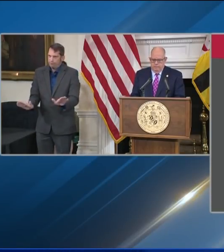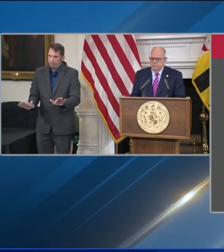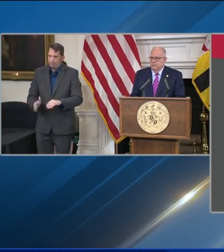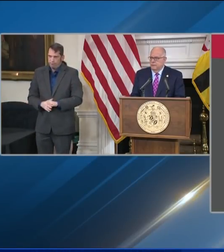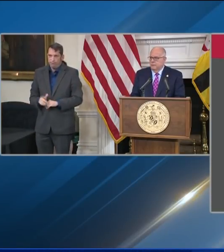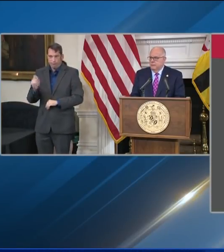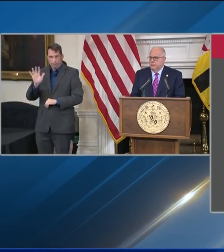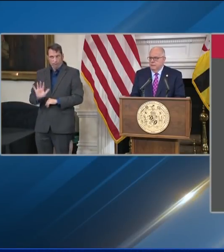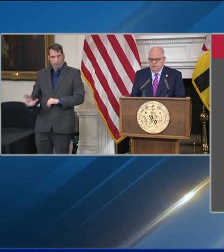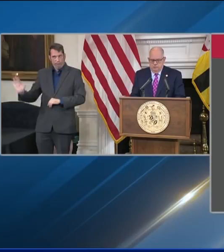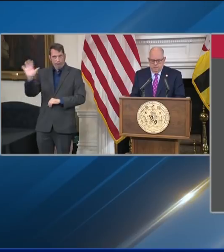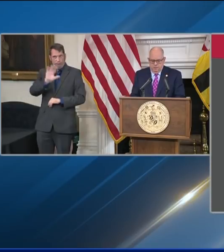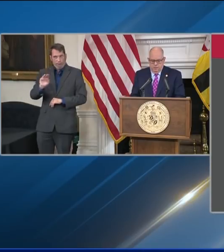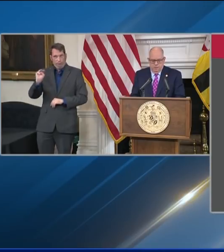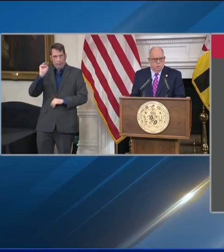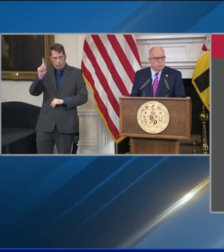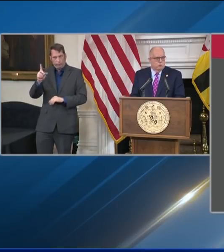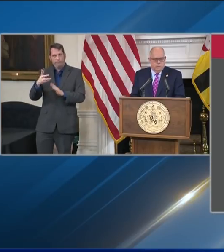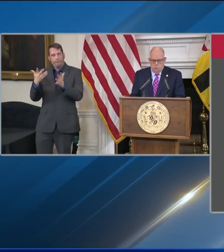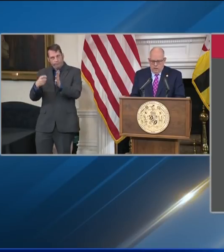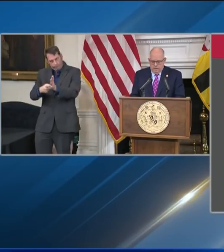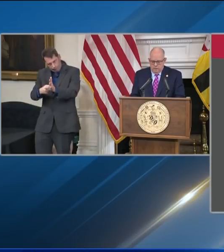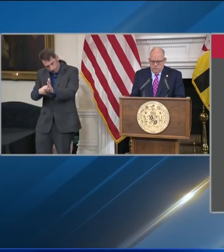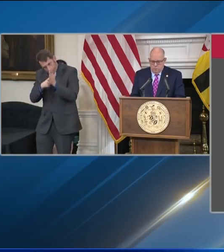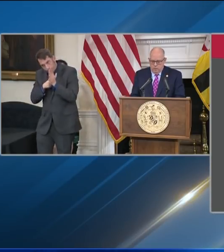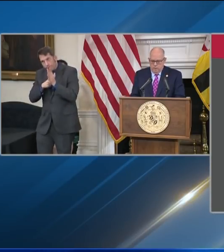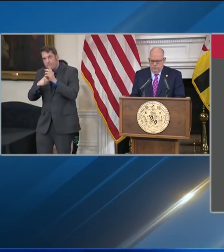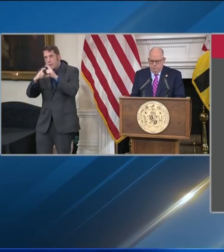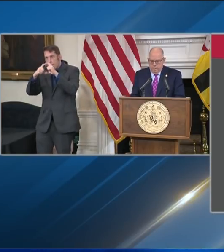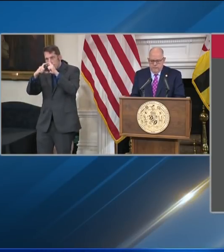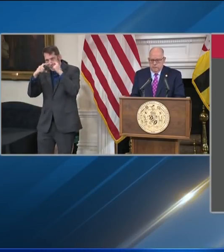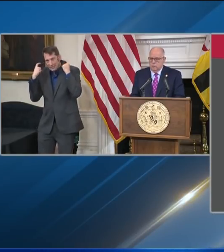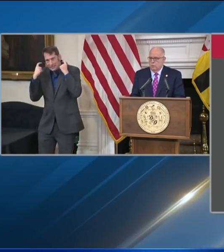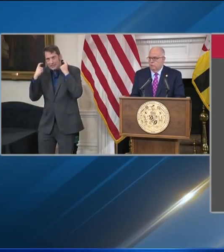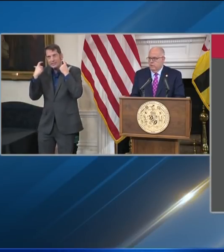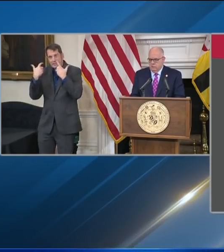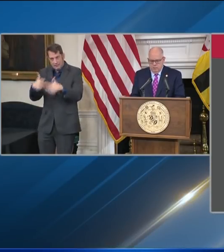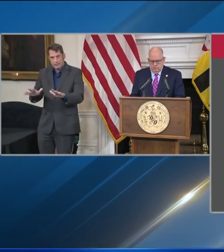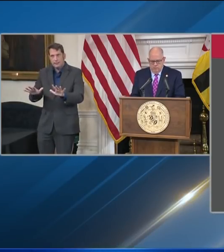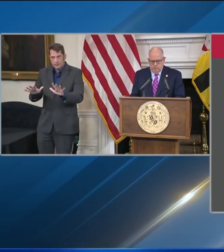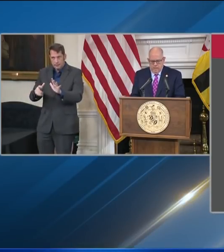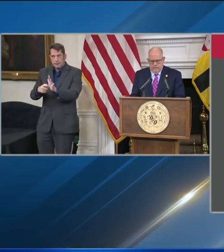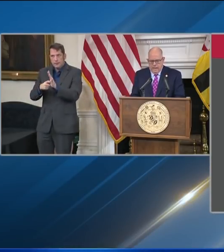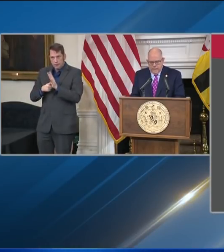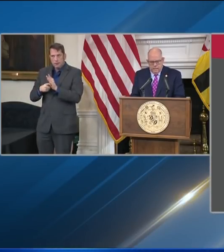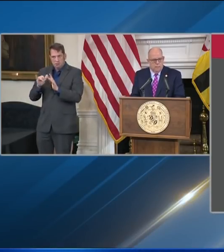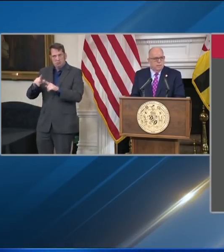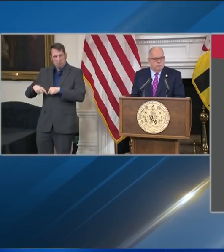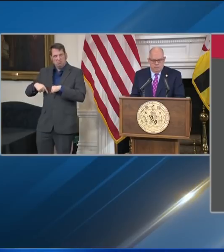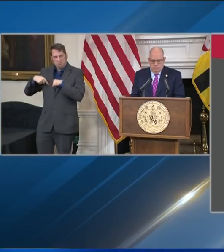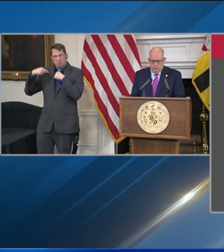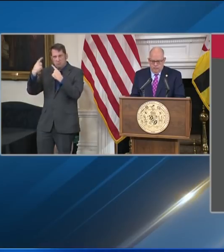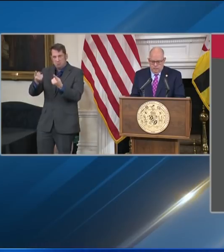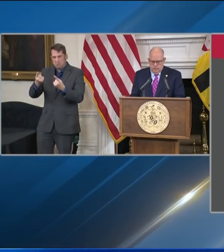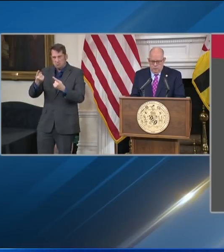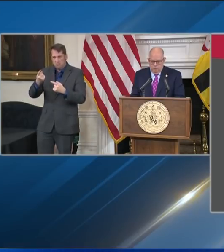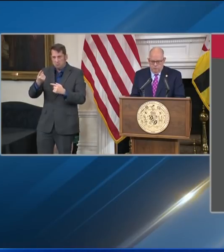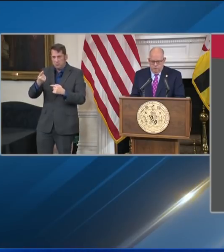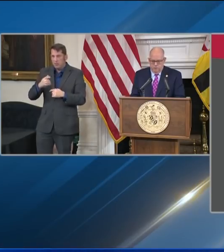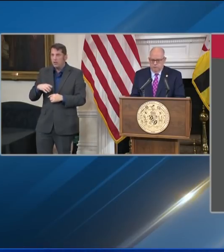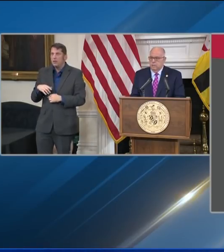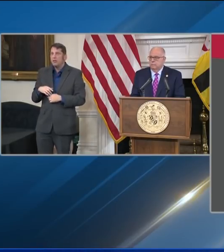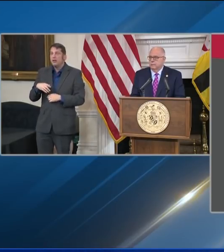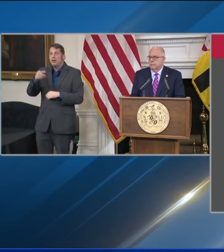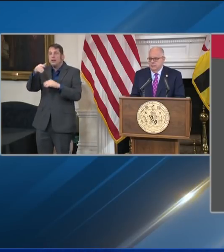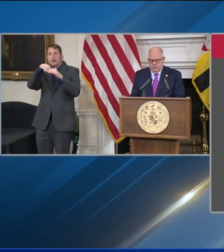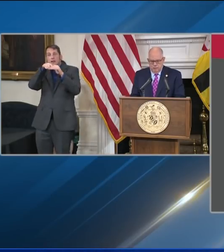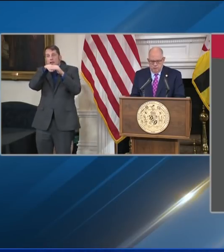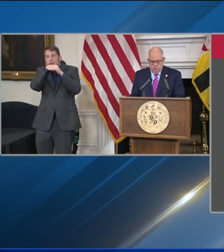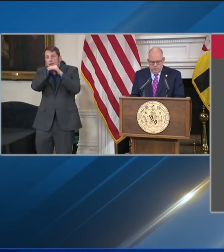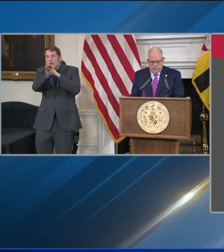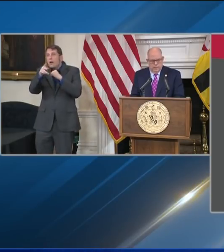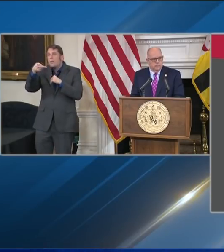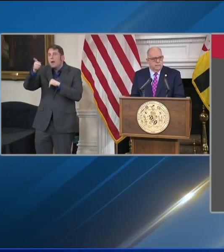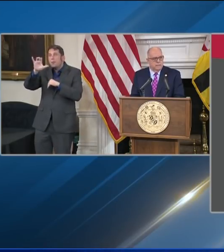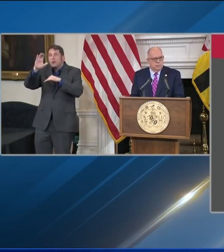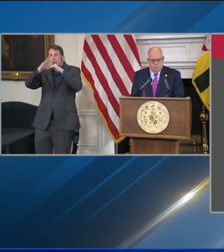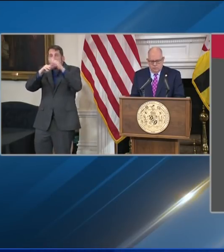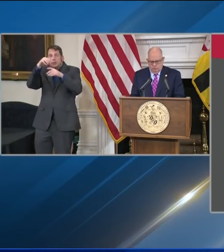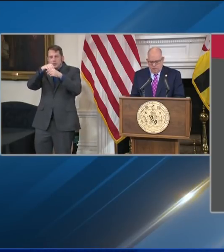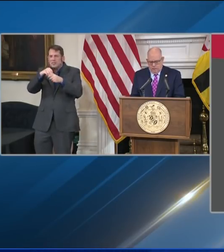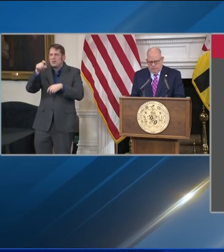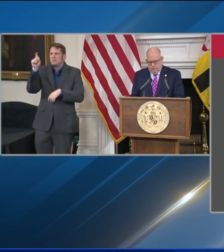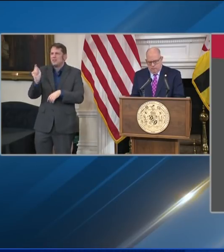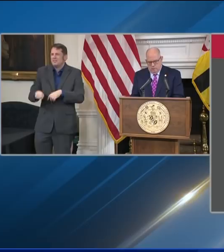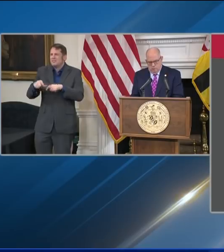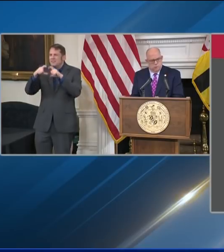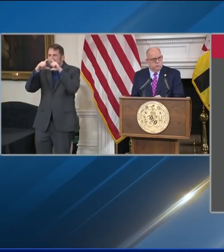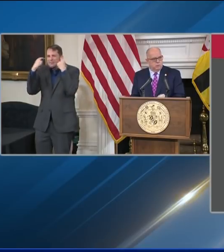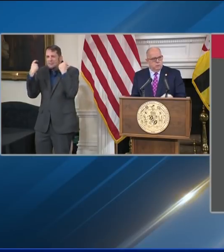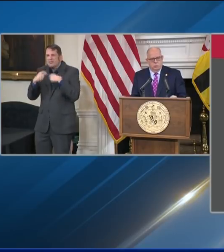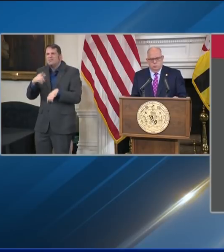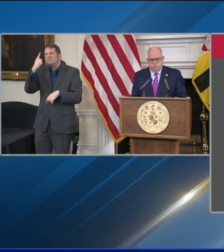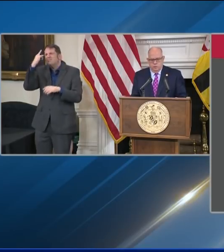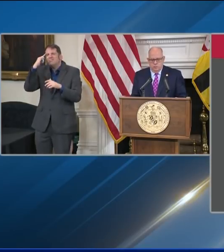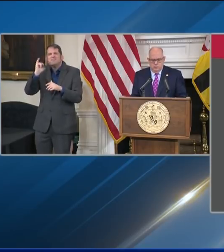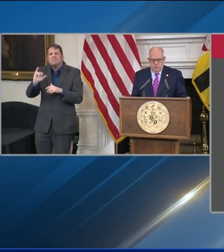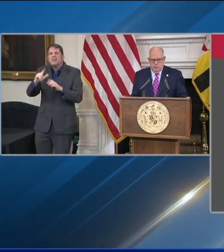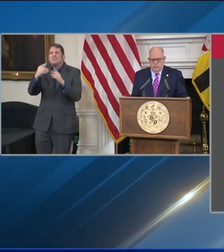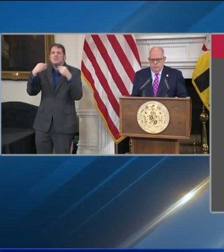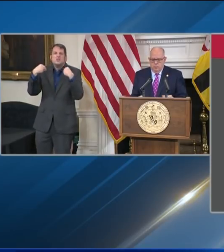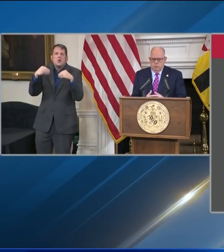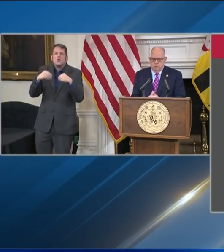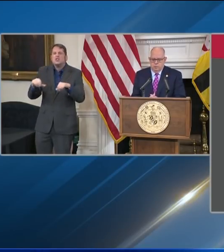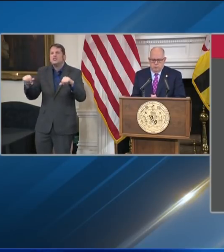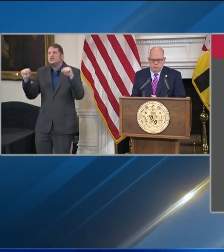MARYLAND STATE WIDE MASKING ORDER REMAINS IN FORCE AND EFFECT THIS EXISTING ORDER REQUIRES THE WEARING OF MASKS OR FACE COVERINGS AT ANY PUBLIC INDOOR FACILITY INCLUDING RETAIL